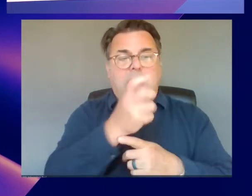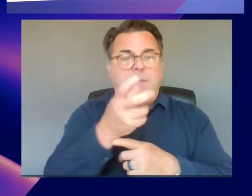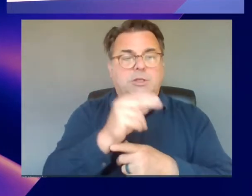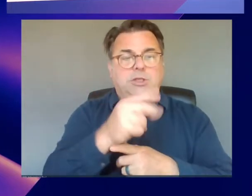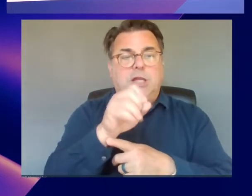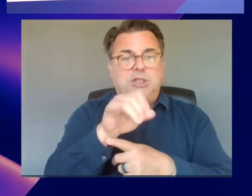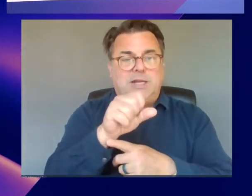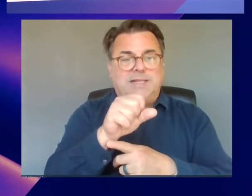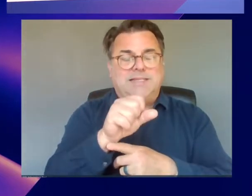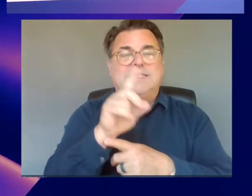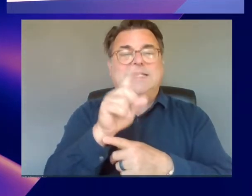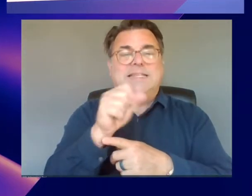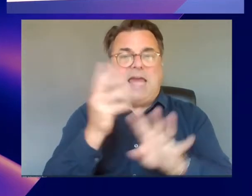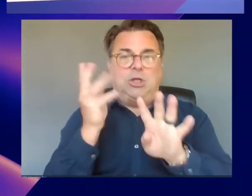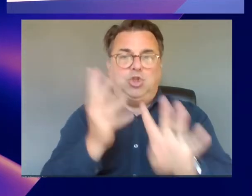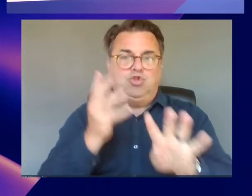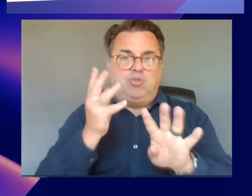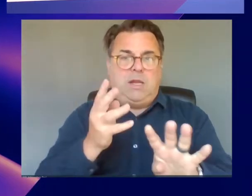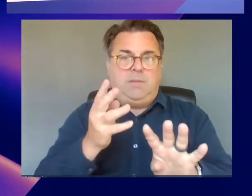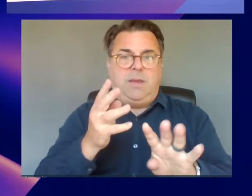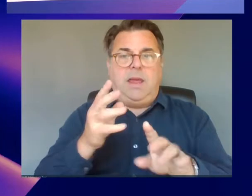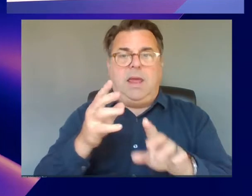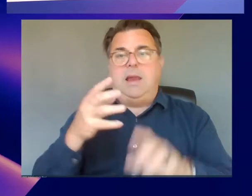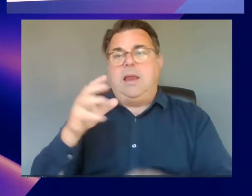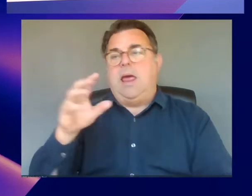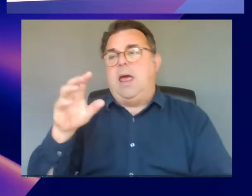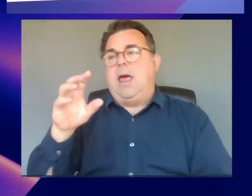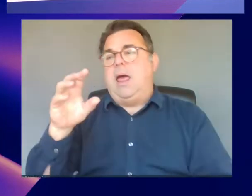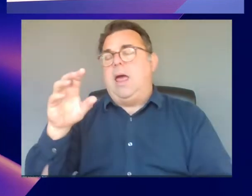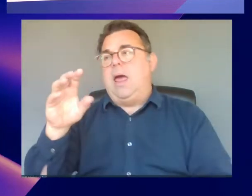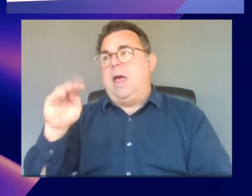and MSK, Amazon Managed Streaming for Apache Kafka, right?